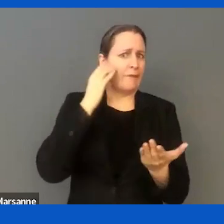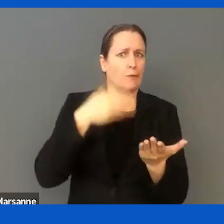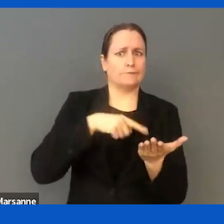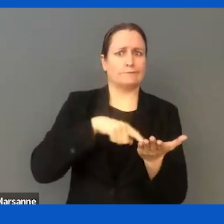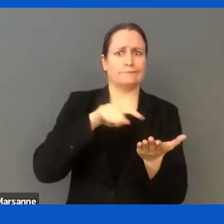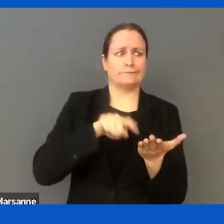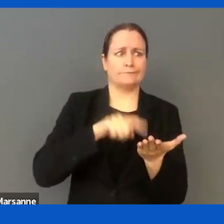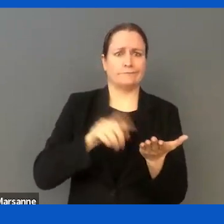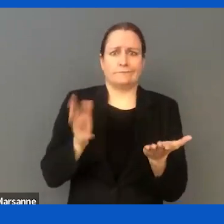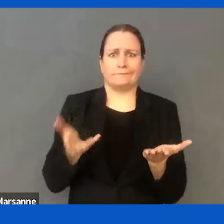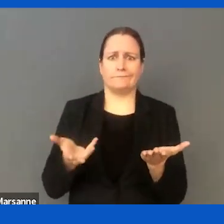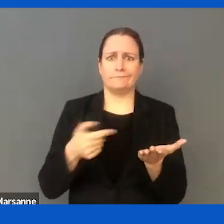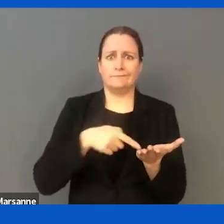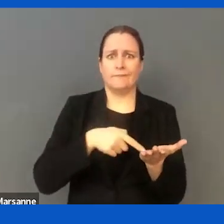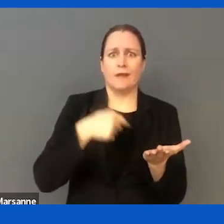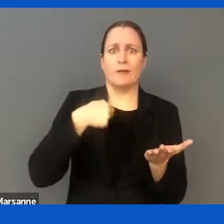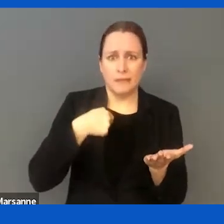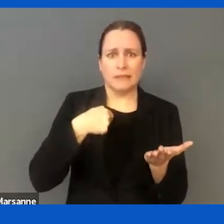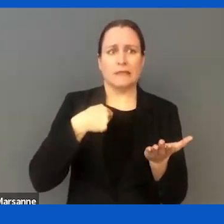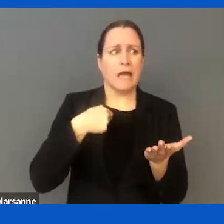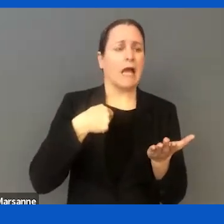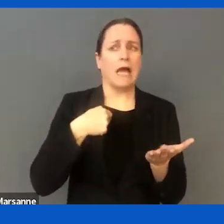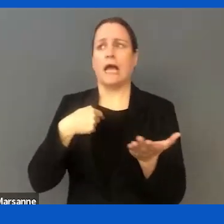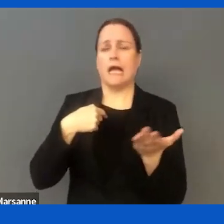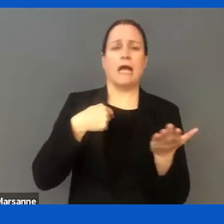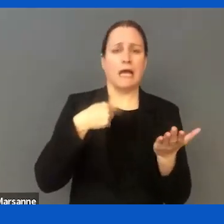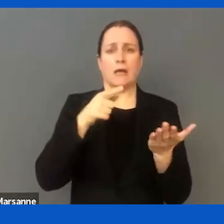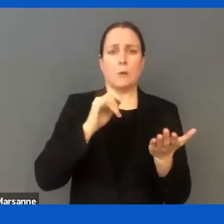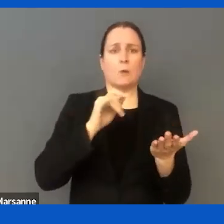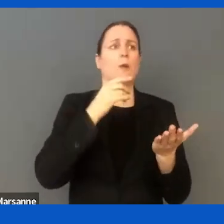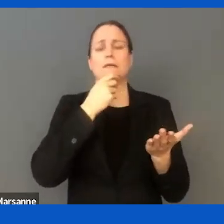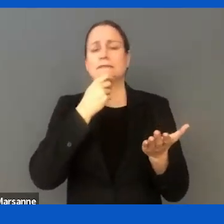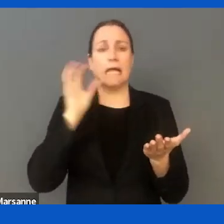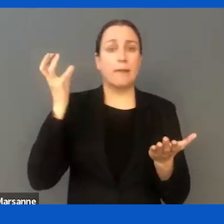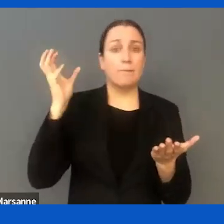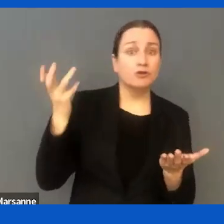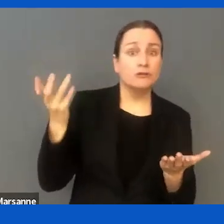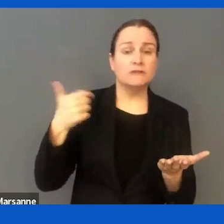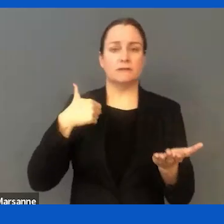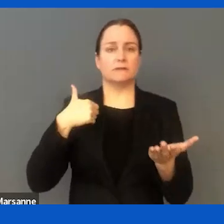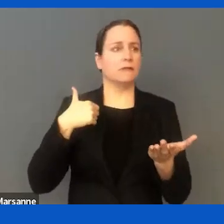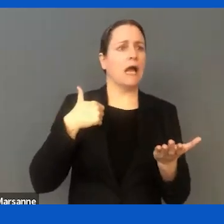really quickly in emergency circumstances. It could even be that they're using somebody